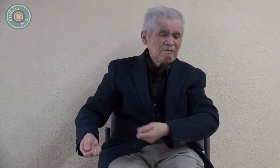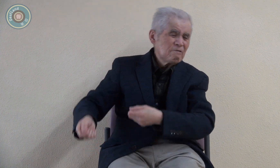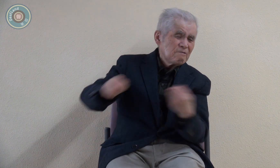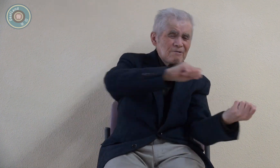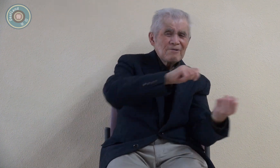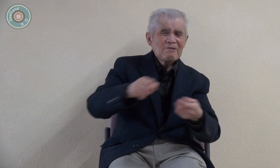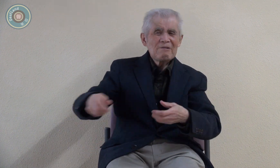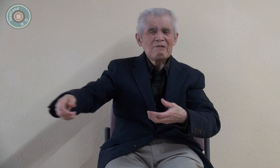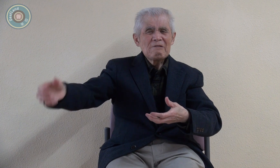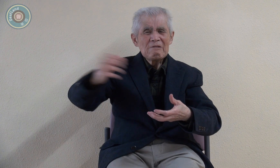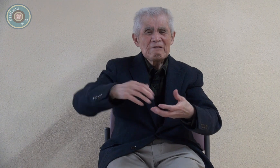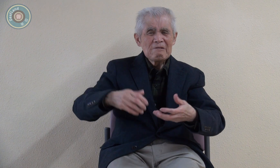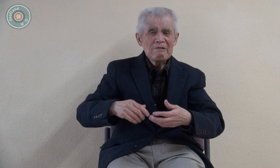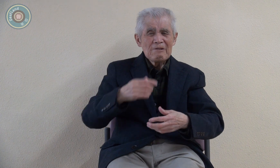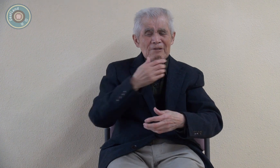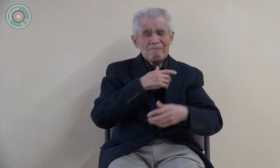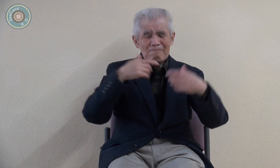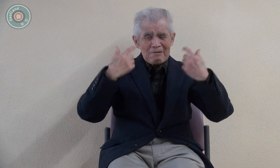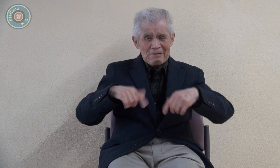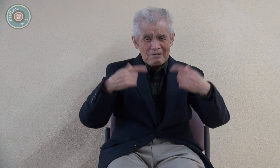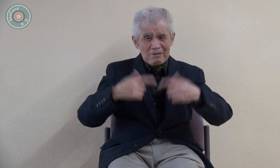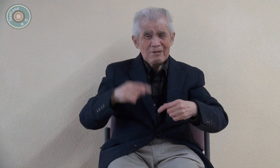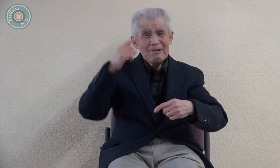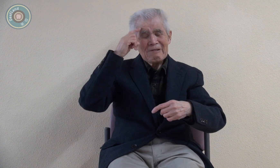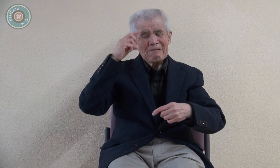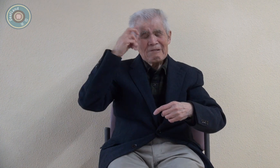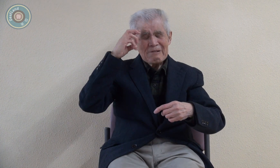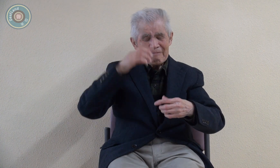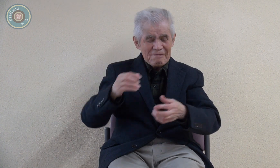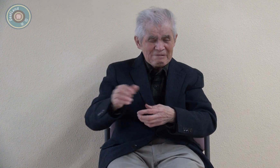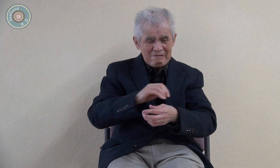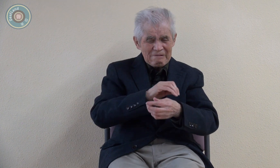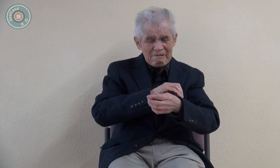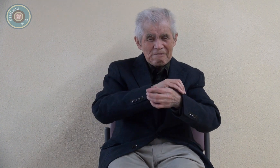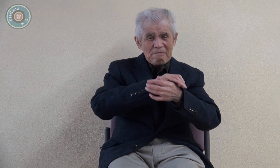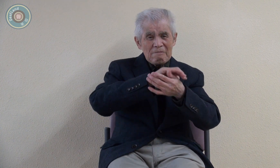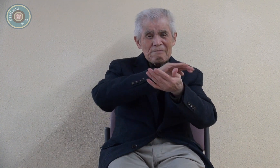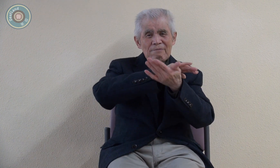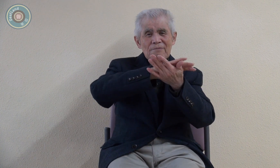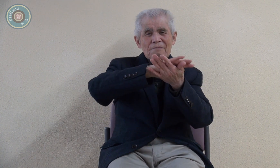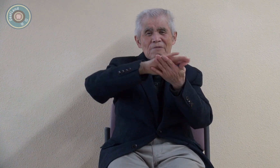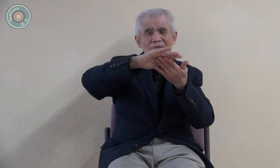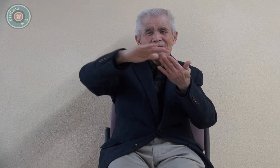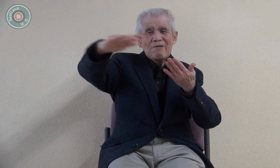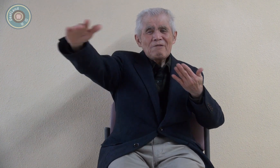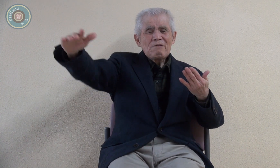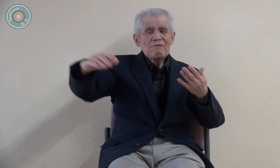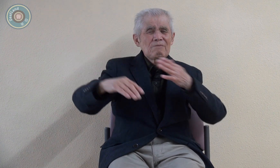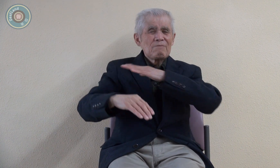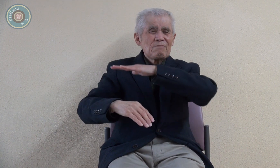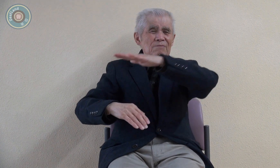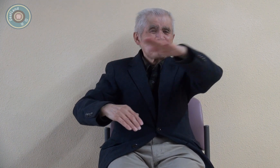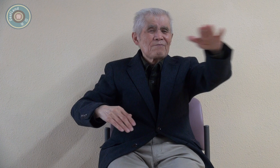We put them on a wheelbarrow to dispose of them. It took days to clean up